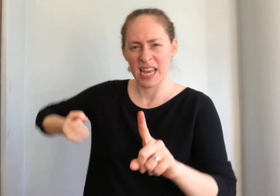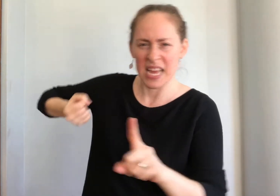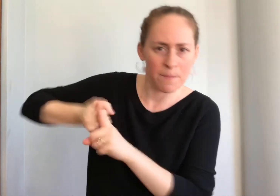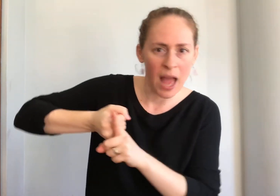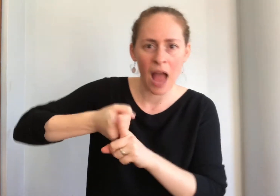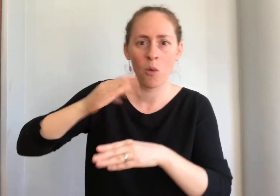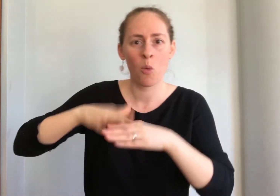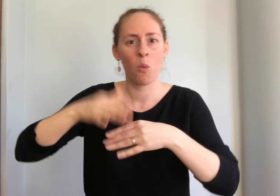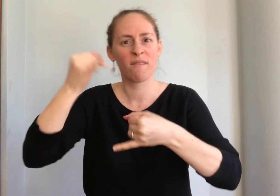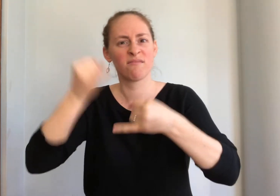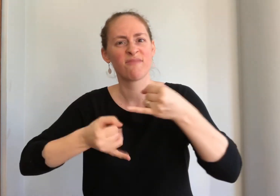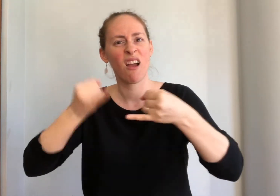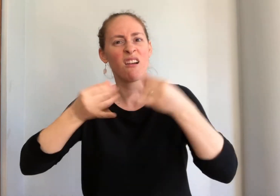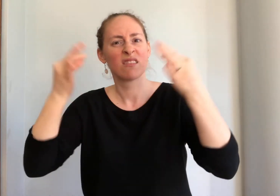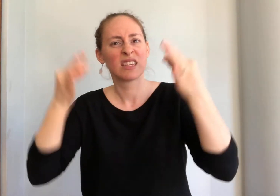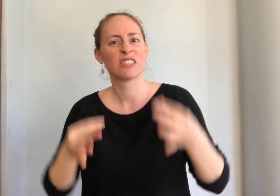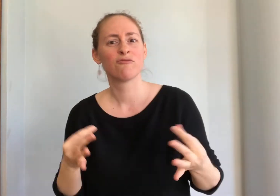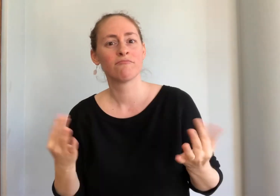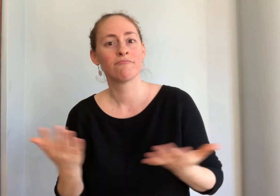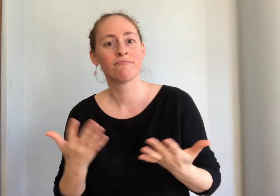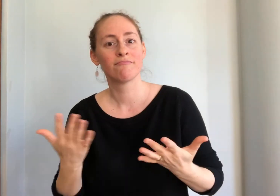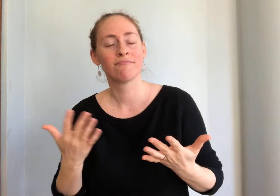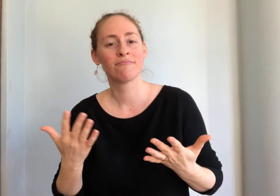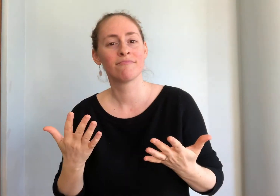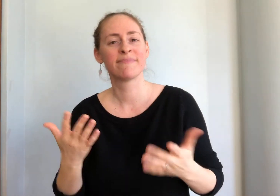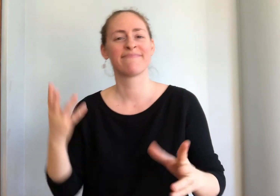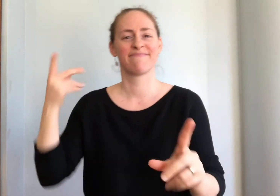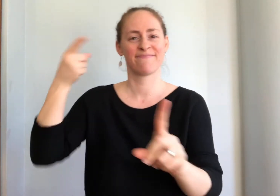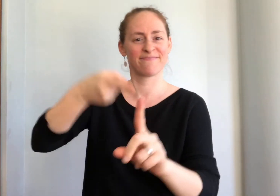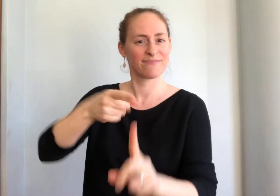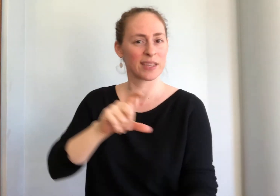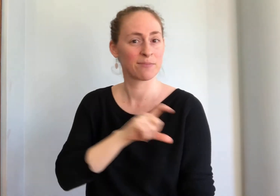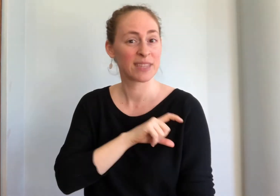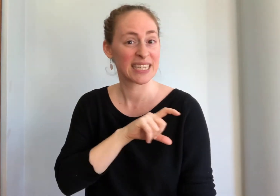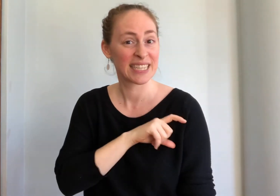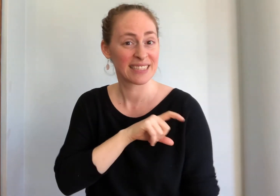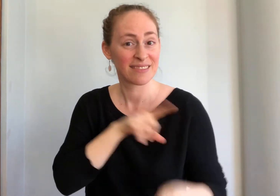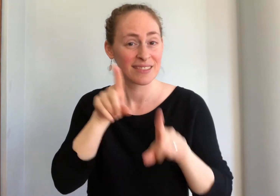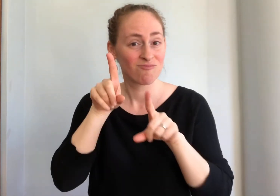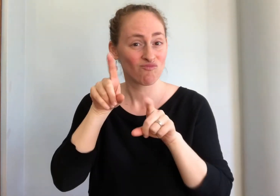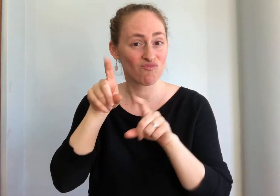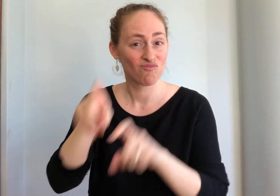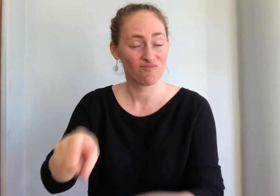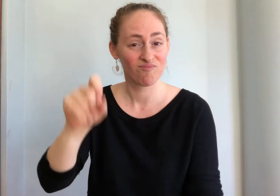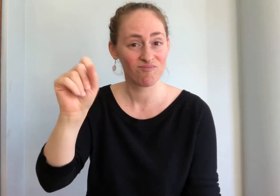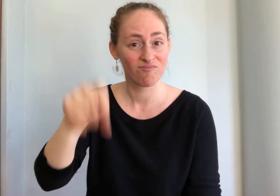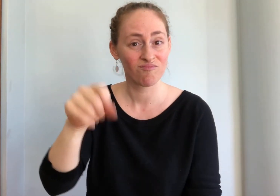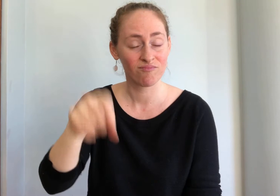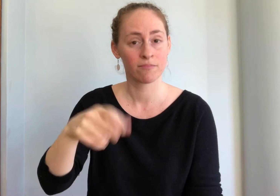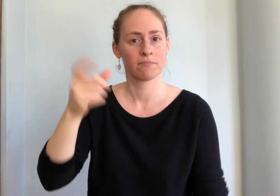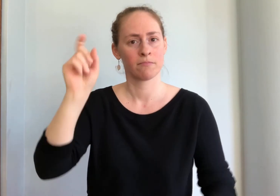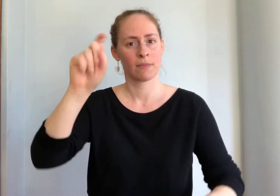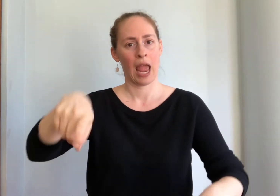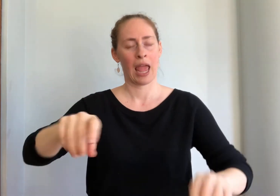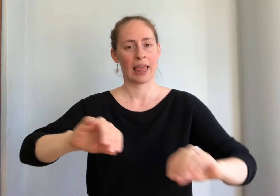the biggest impact on the ruling? The police interrogation.